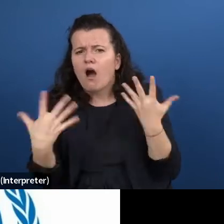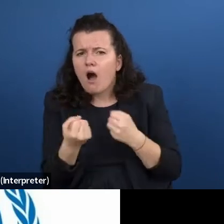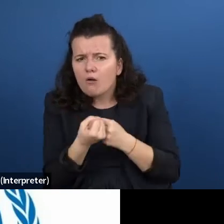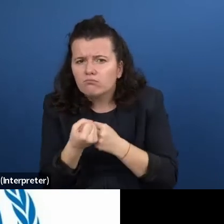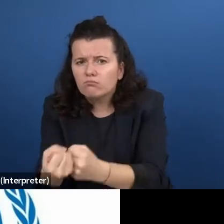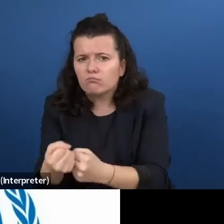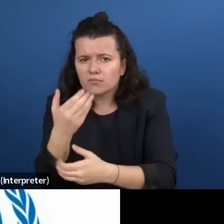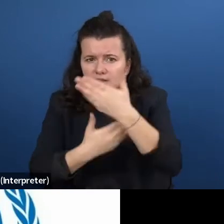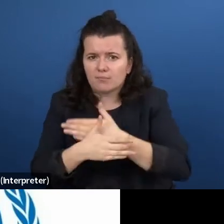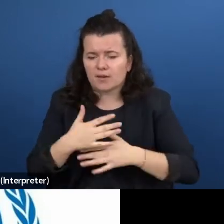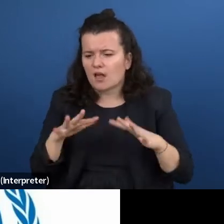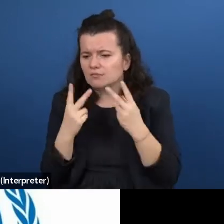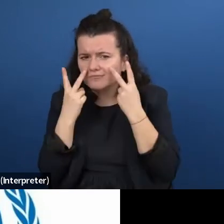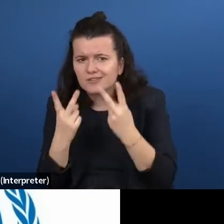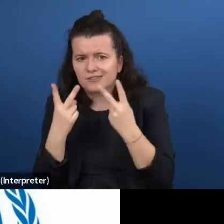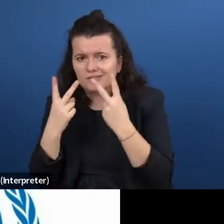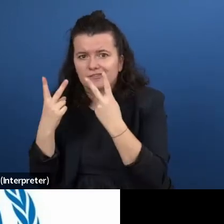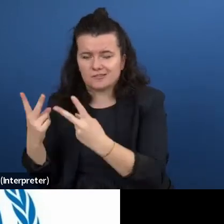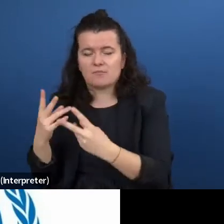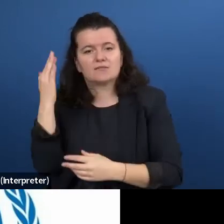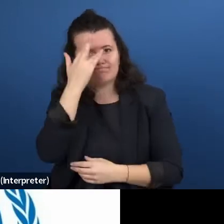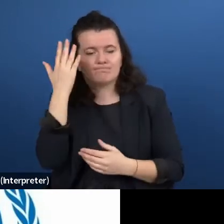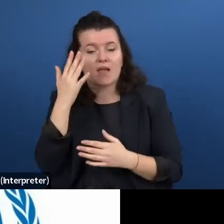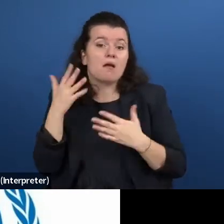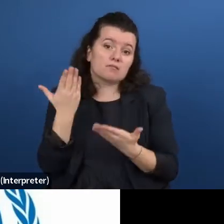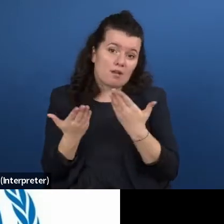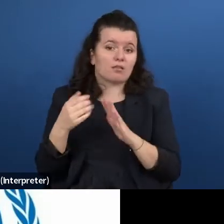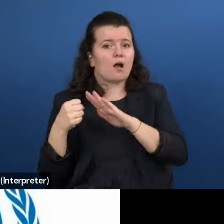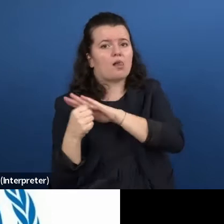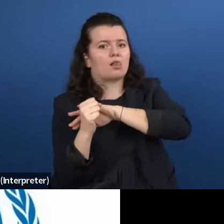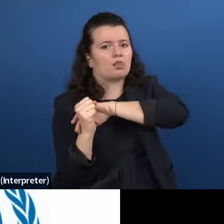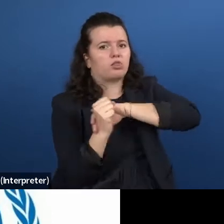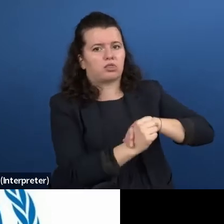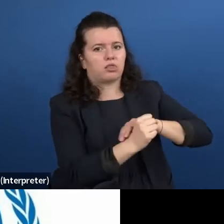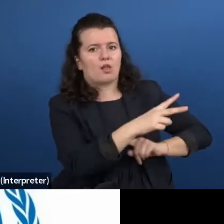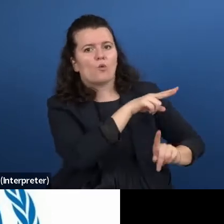We can mention the key international and European legal instruments.